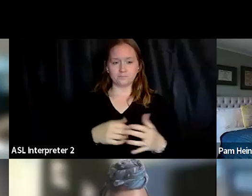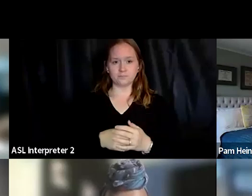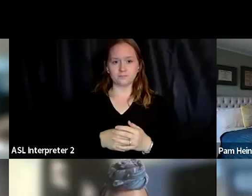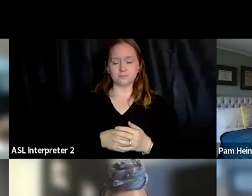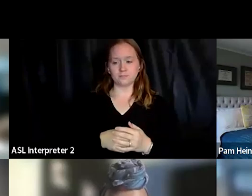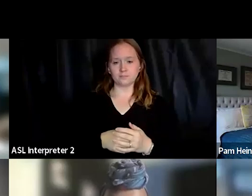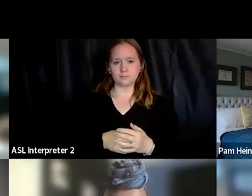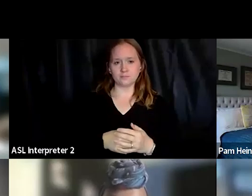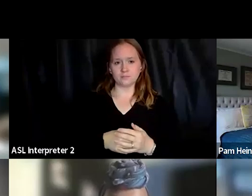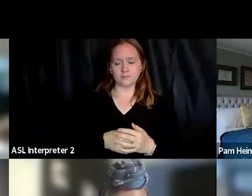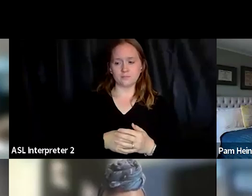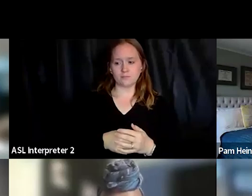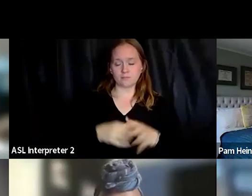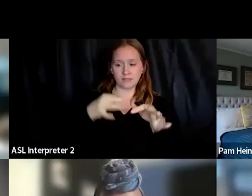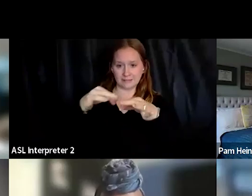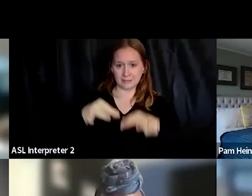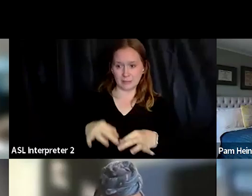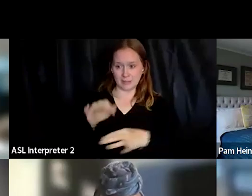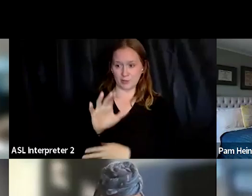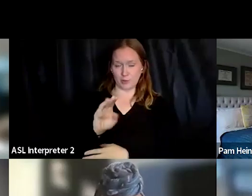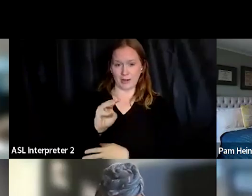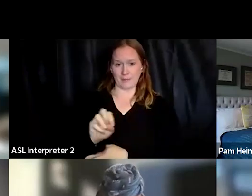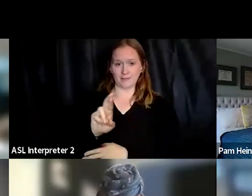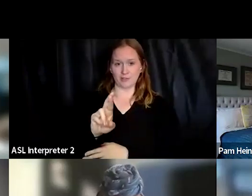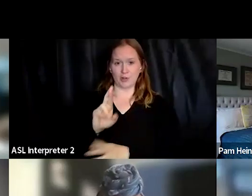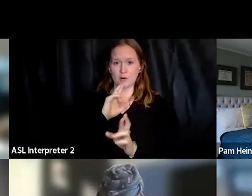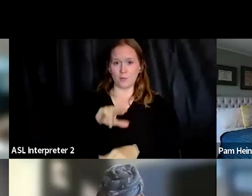in your report that the applicant experienced